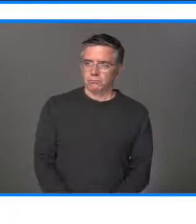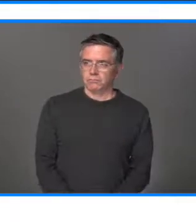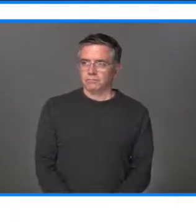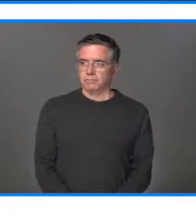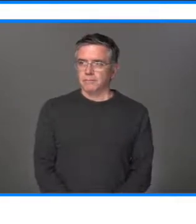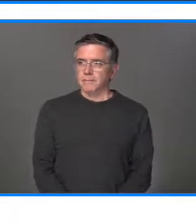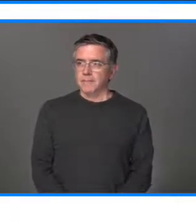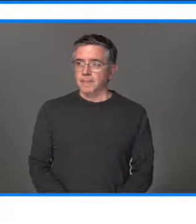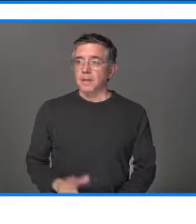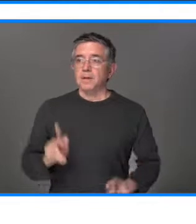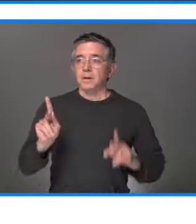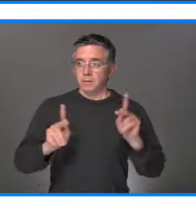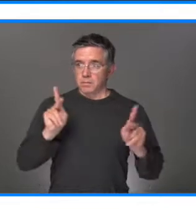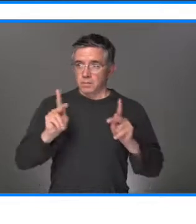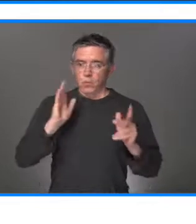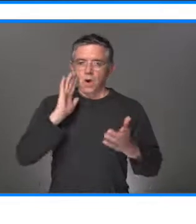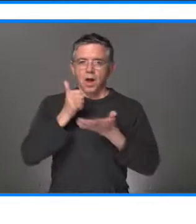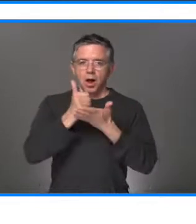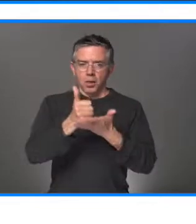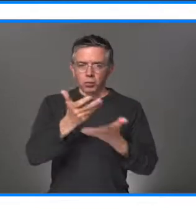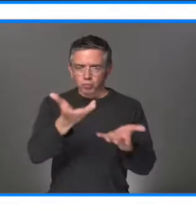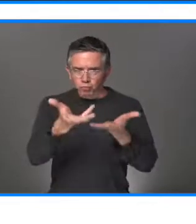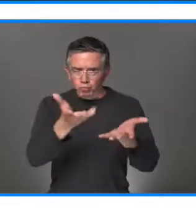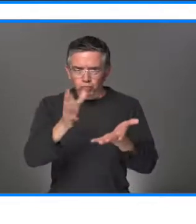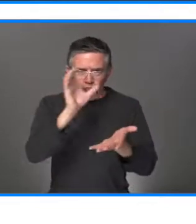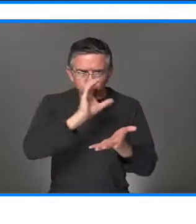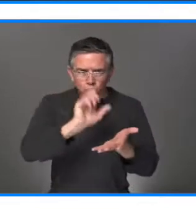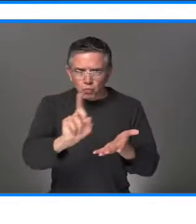So in order to locate that vaccine provider website,